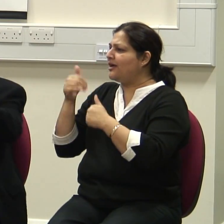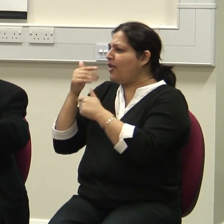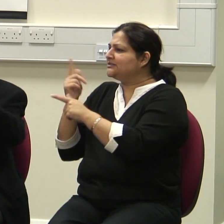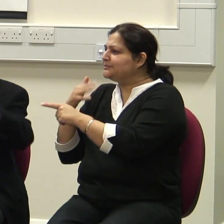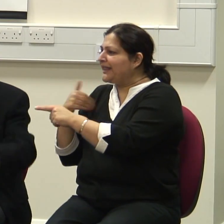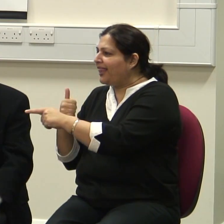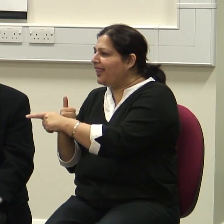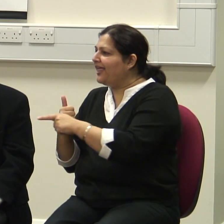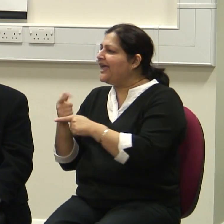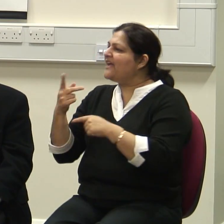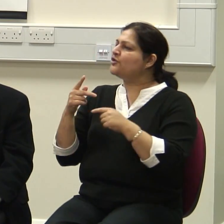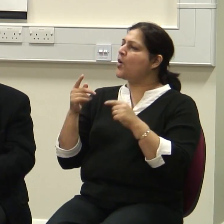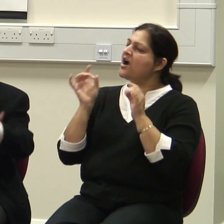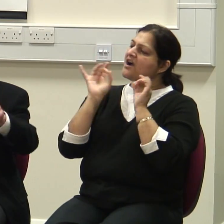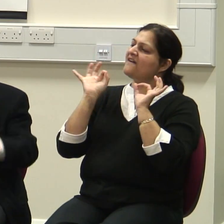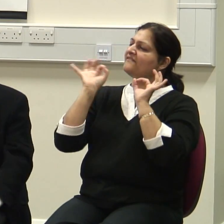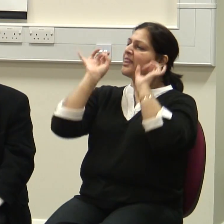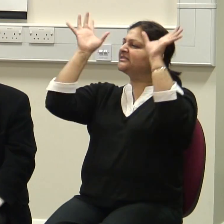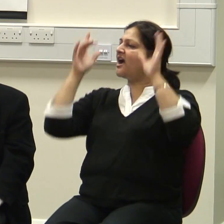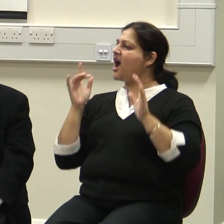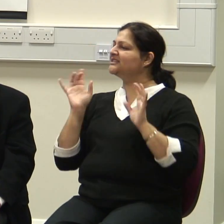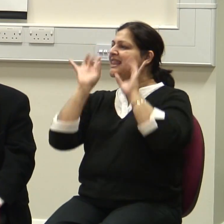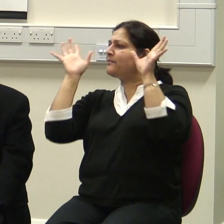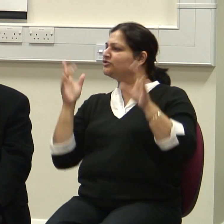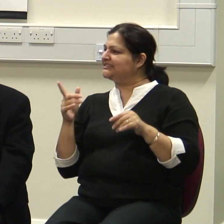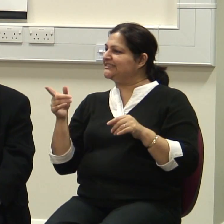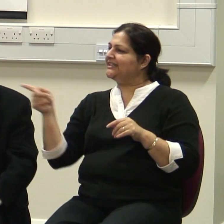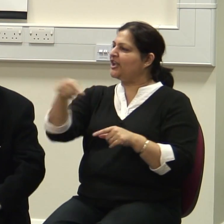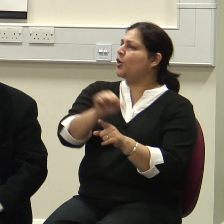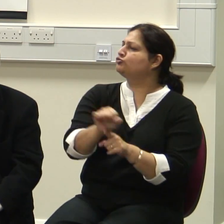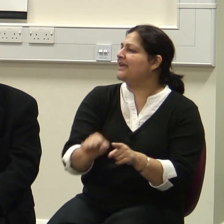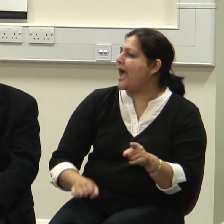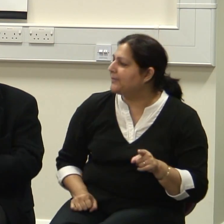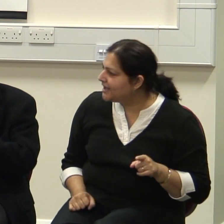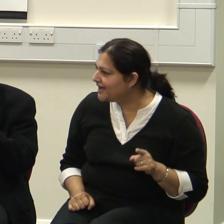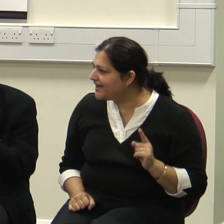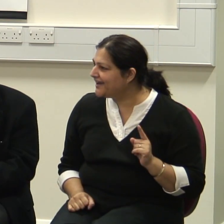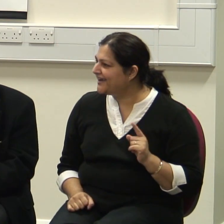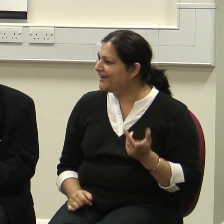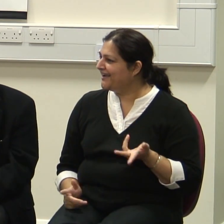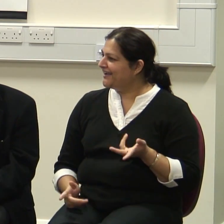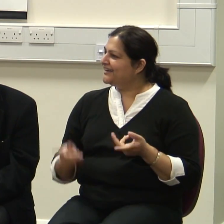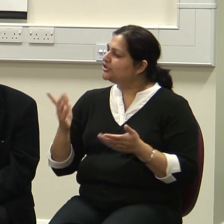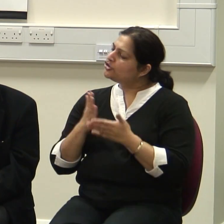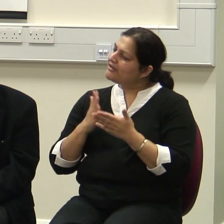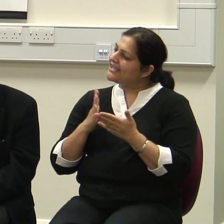says ‘OK, you have already served enough time’. So it is a social control mechanism